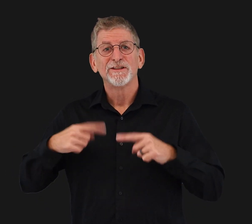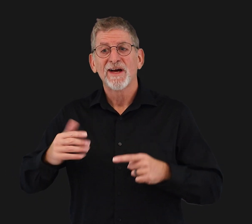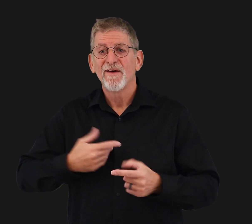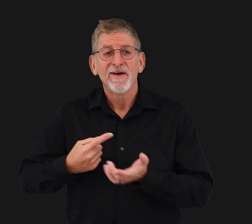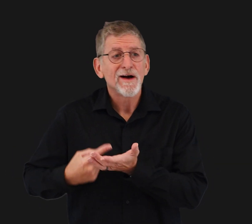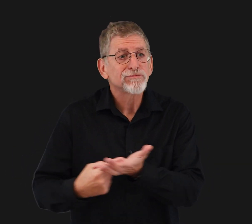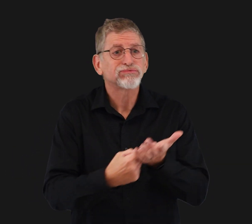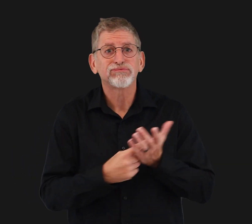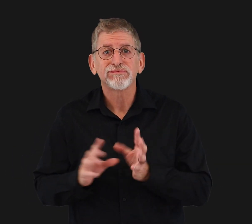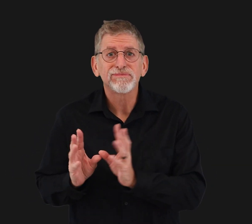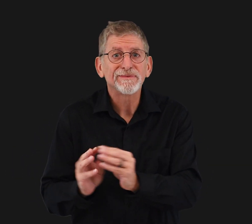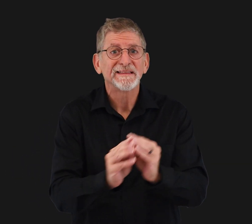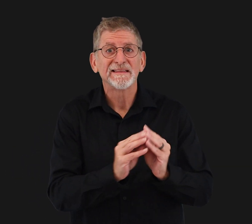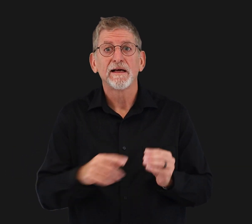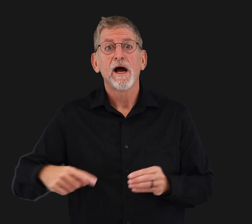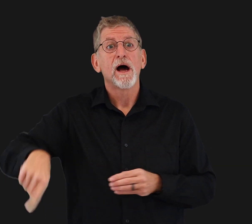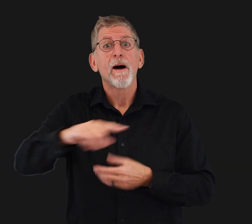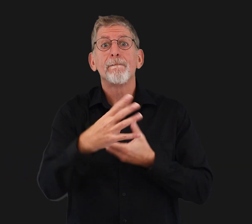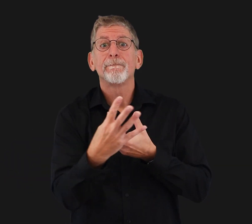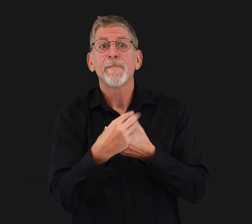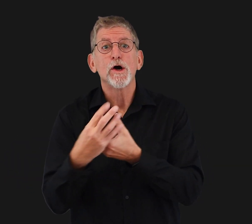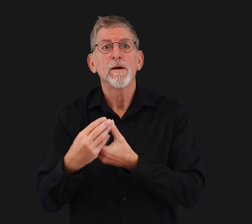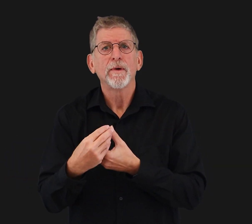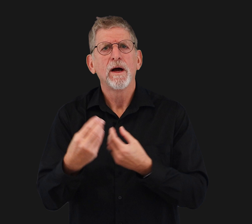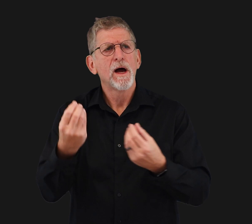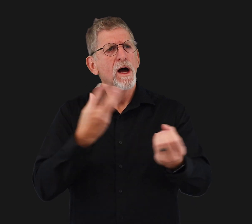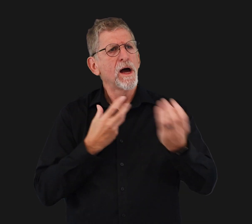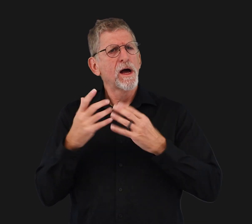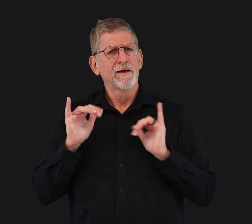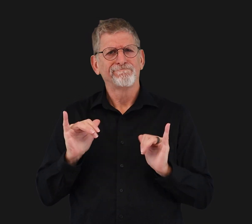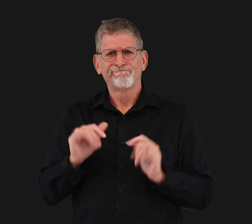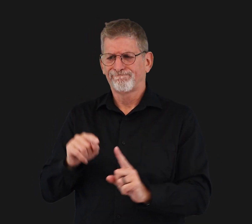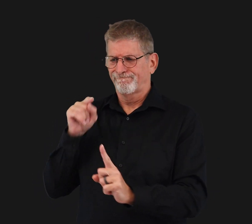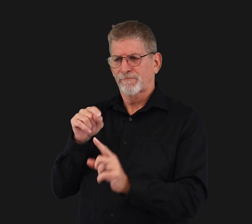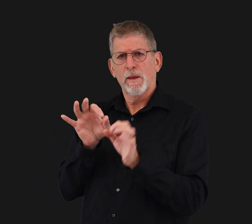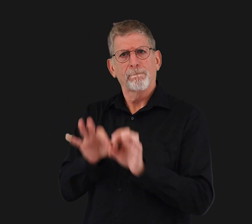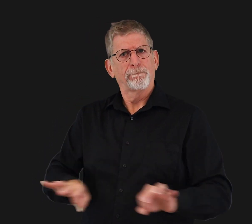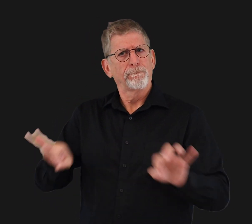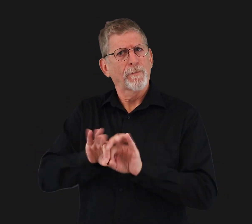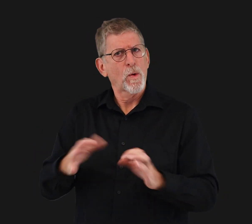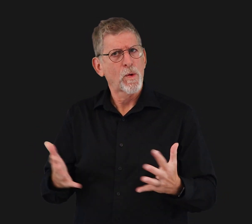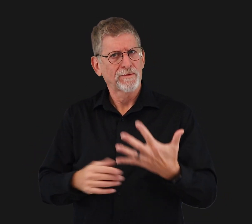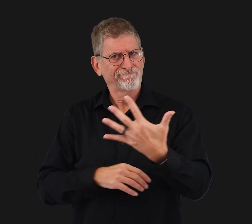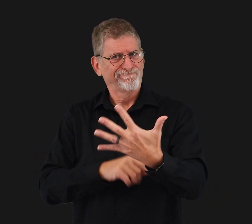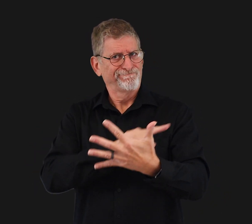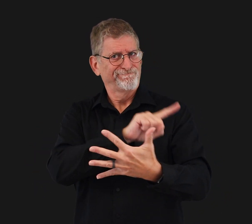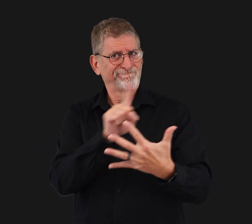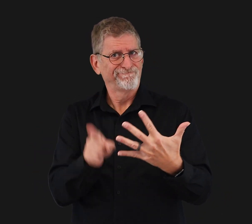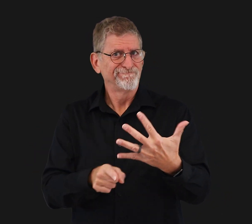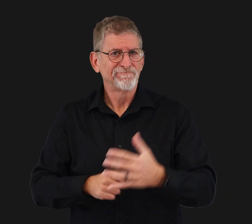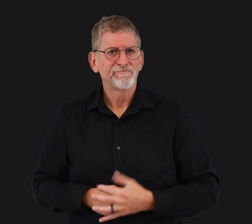During our consultations, participants told us about the importance of: